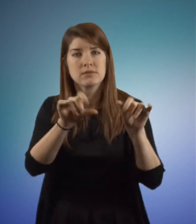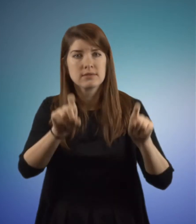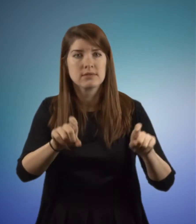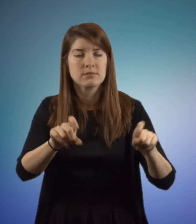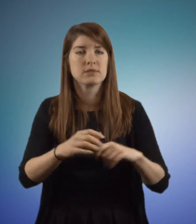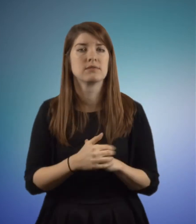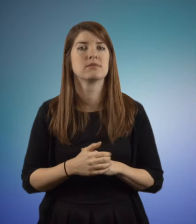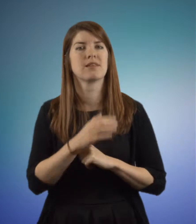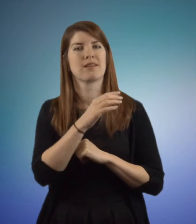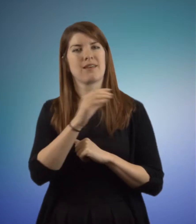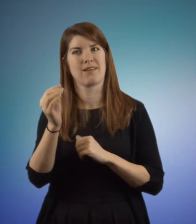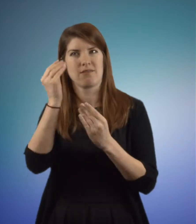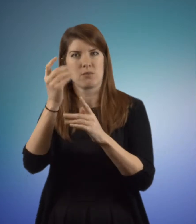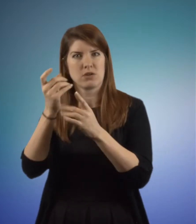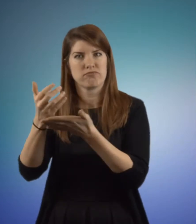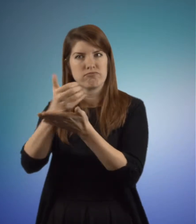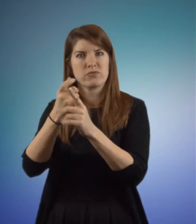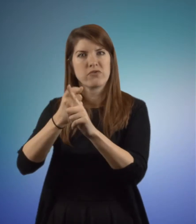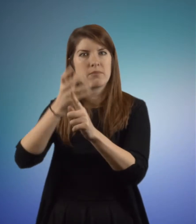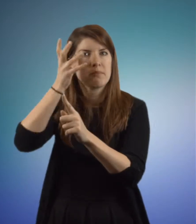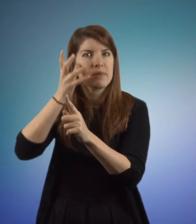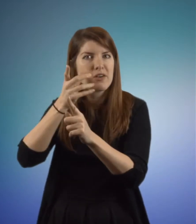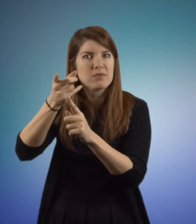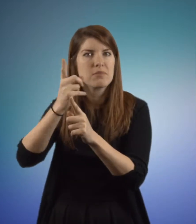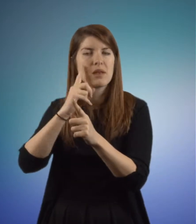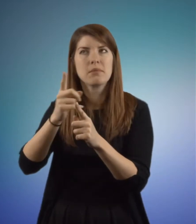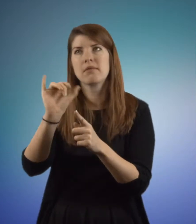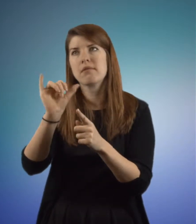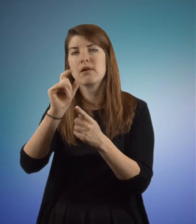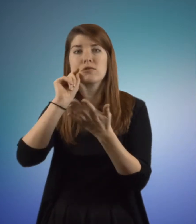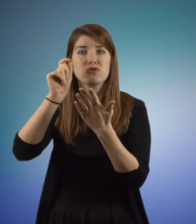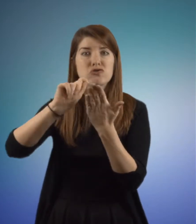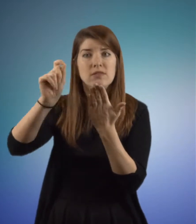And information from the parents that could come in the form of checklists or surveys.